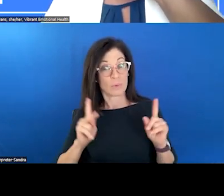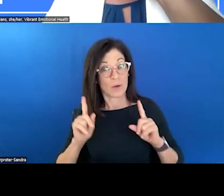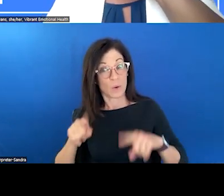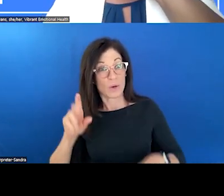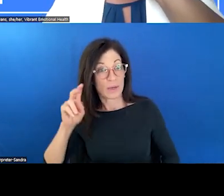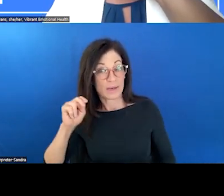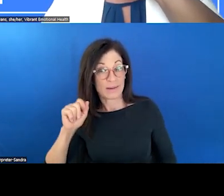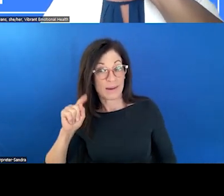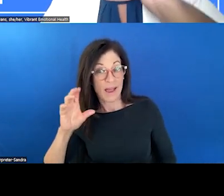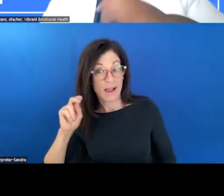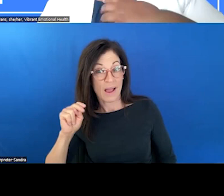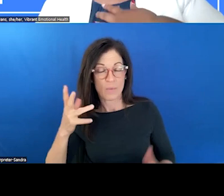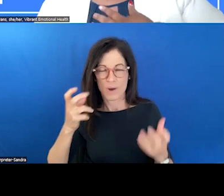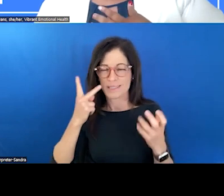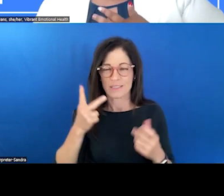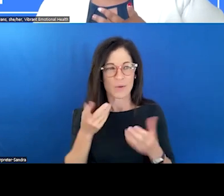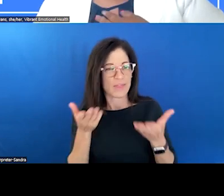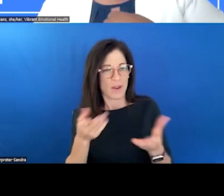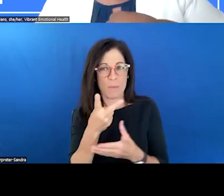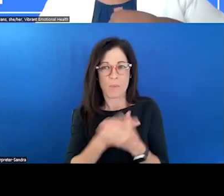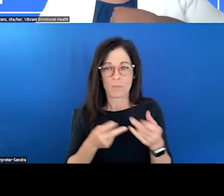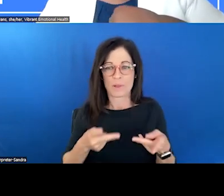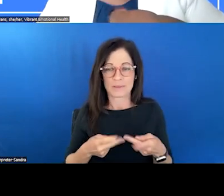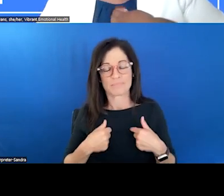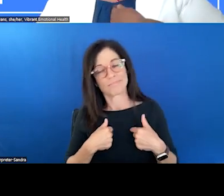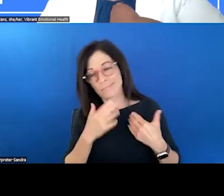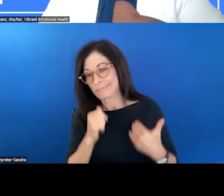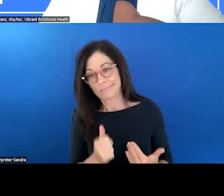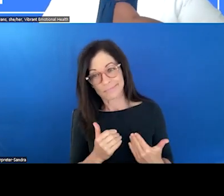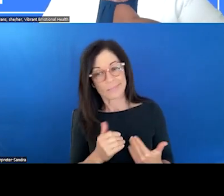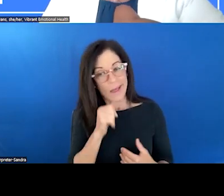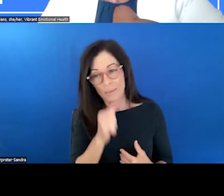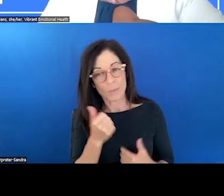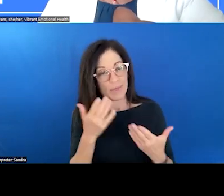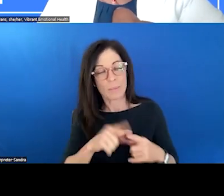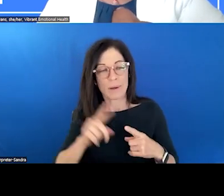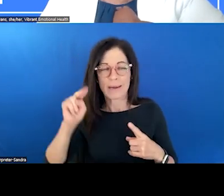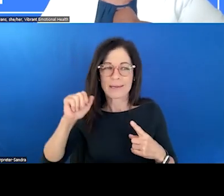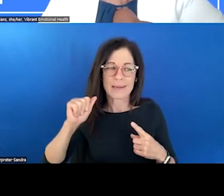UNFORTUNATELY, I WILL NOT BE THERE, BUT IT IS SUCH A GREAT CONFERENCE TO